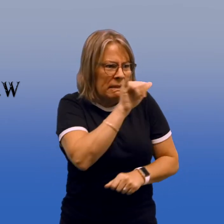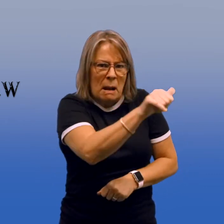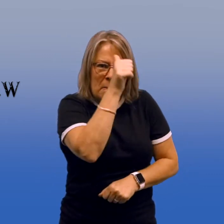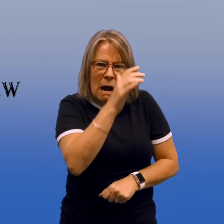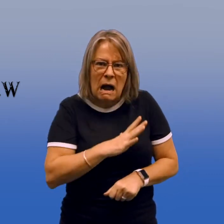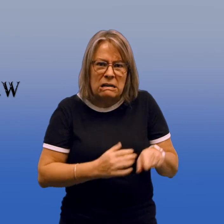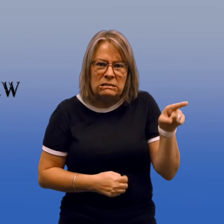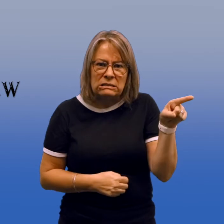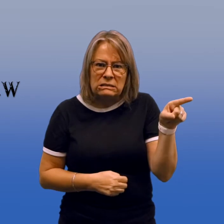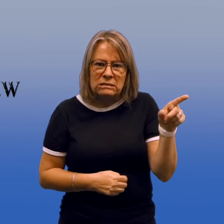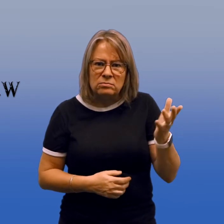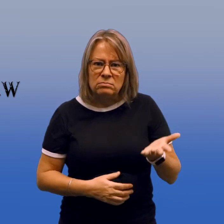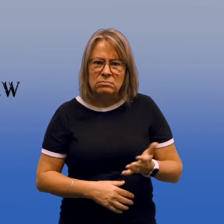And what happened to that man?